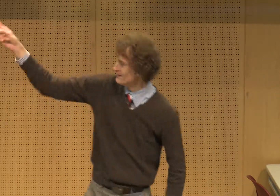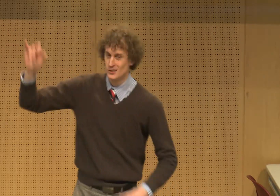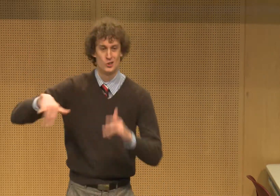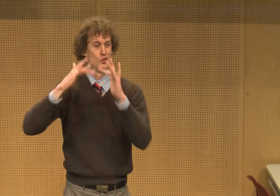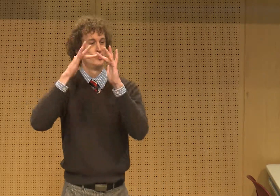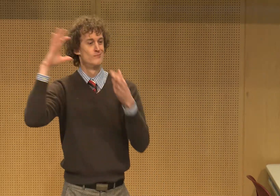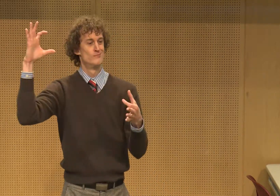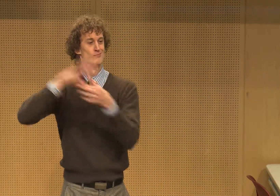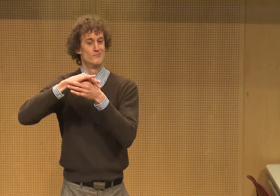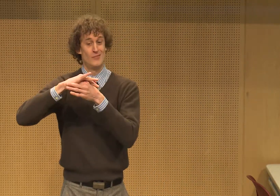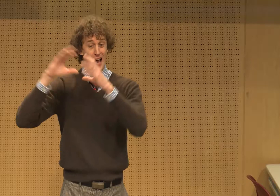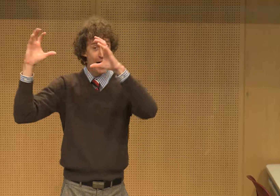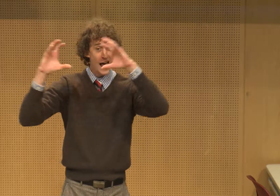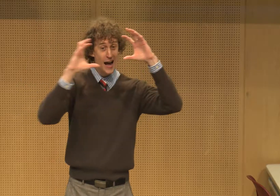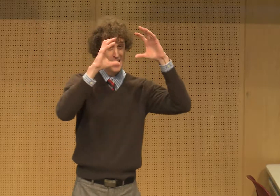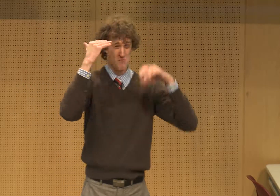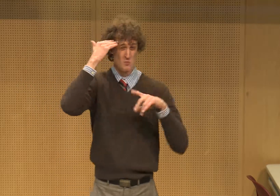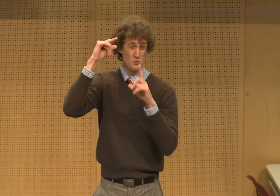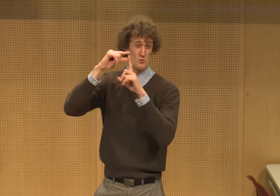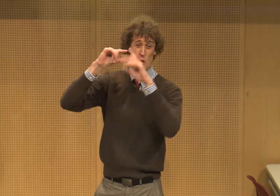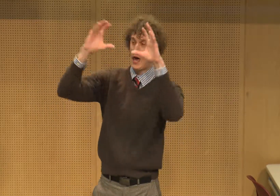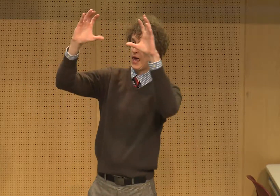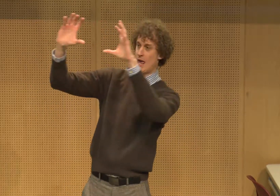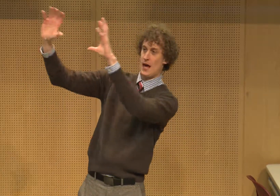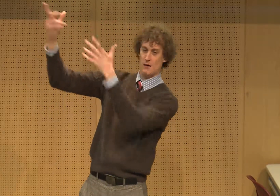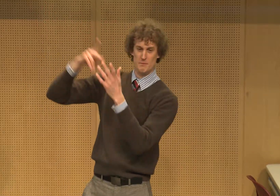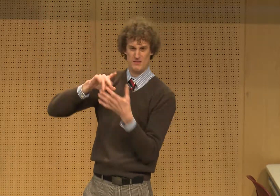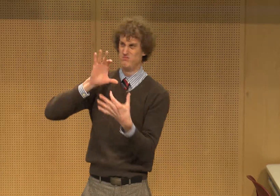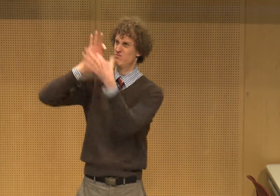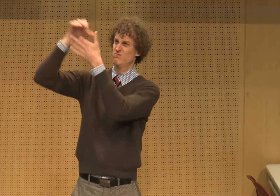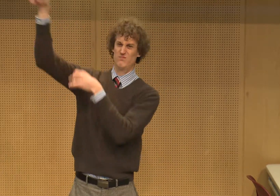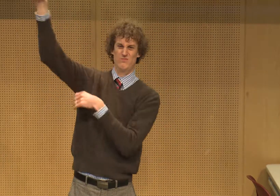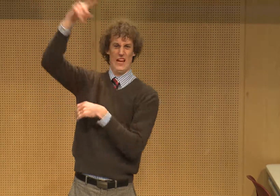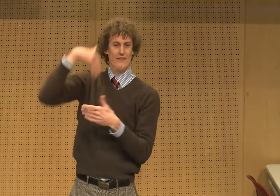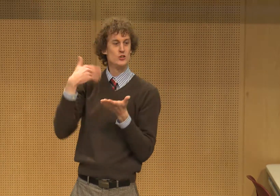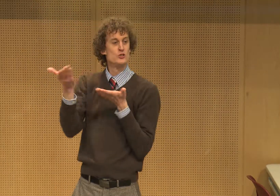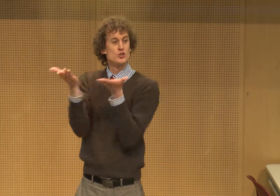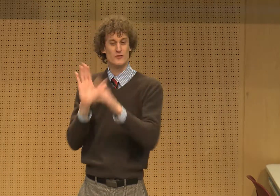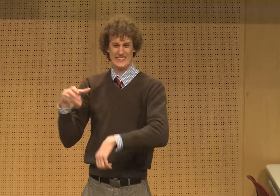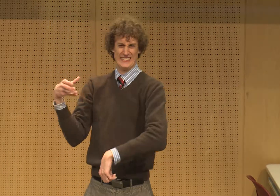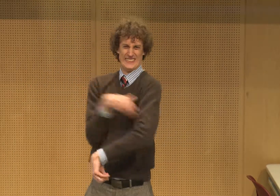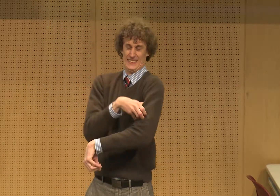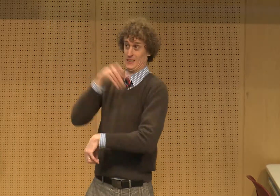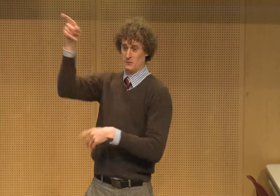where we can more successfully translate things from spoken language into captioning,